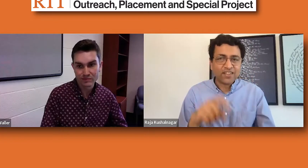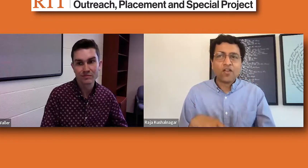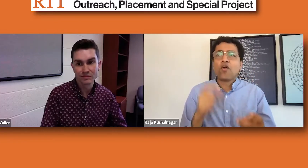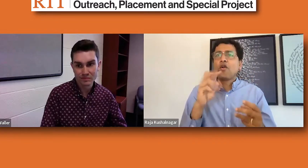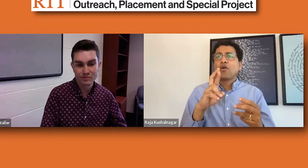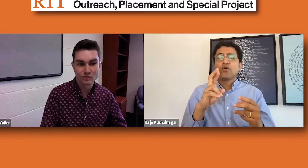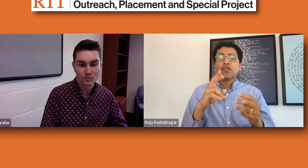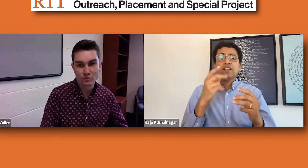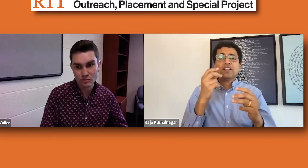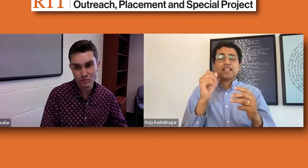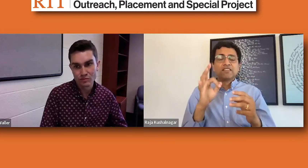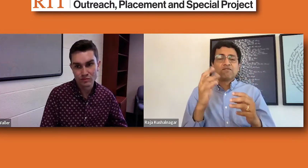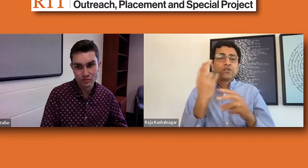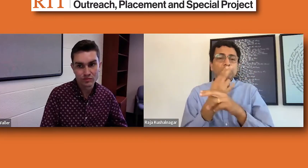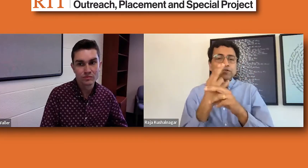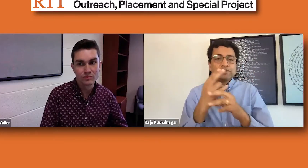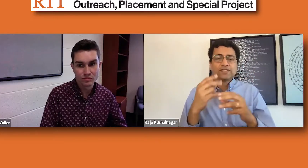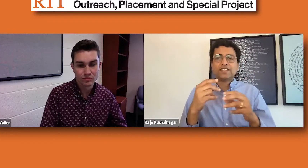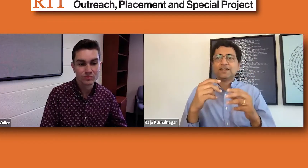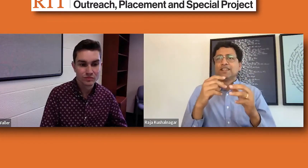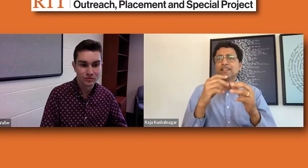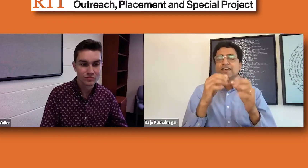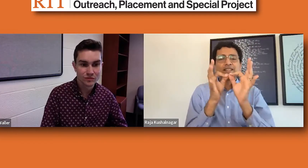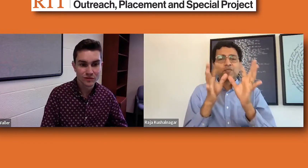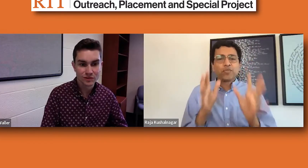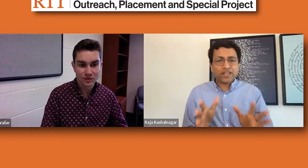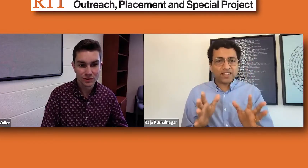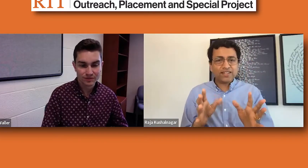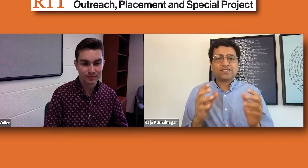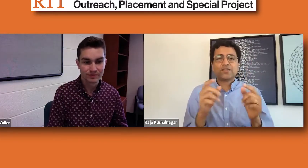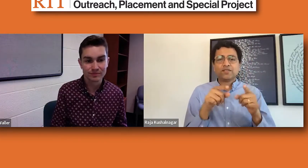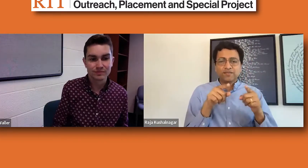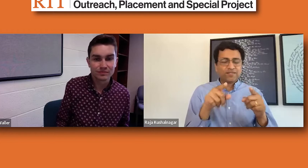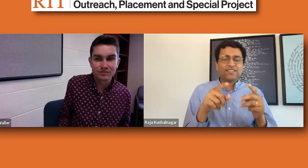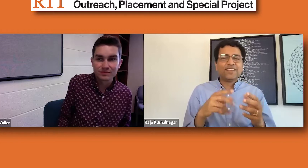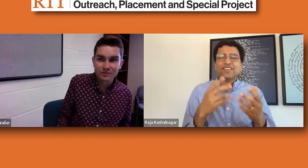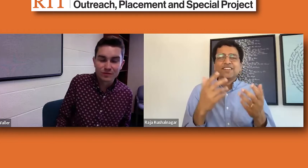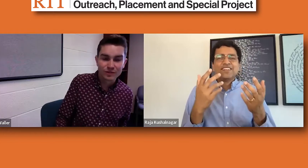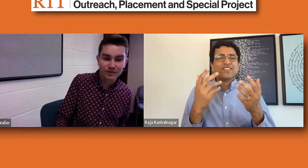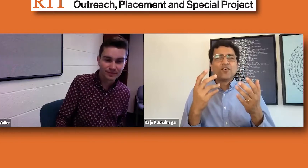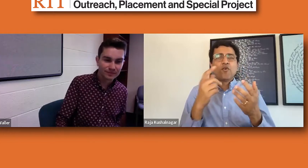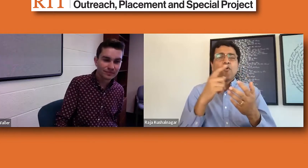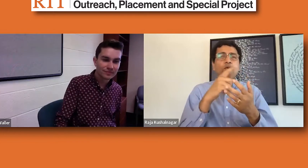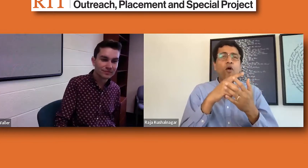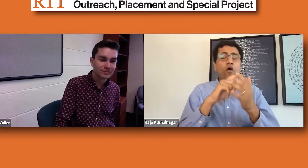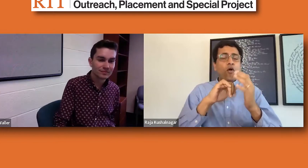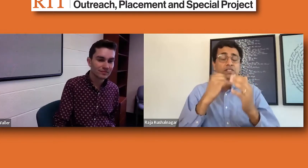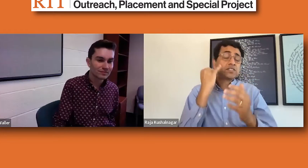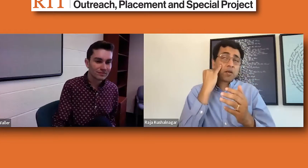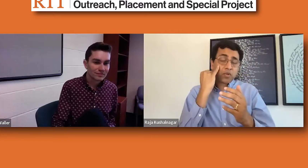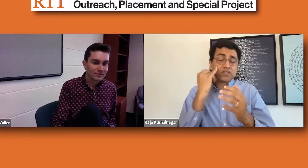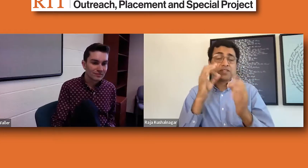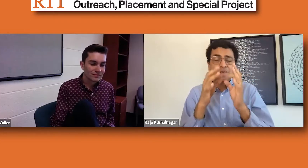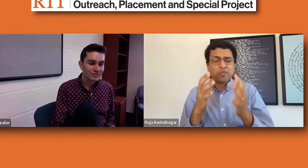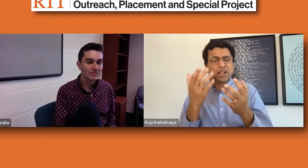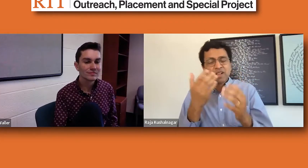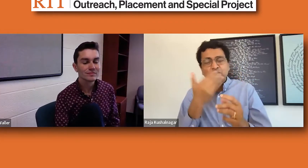of those sign language clips with students,